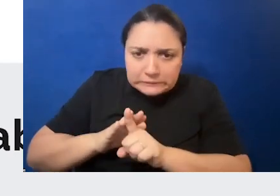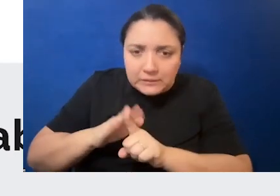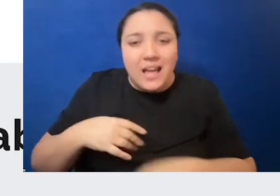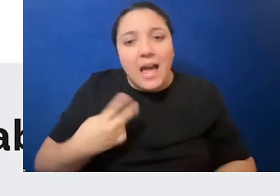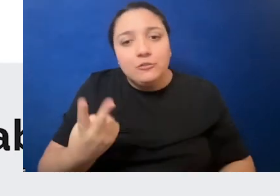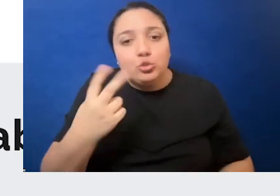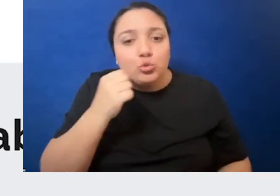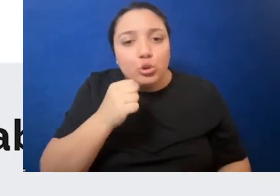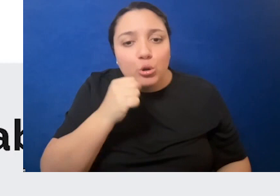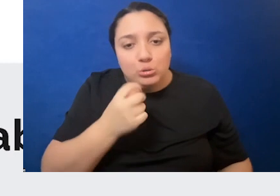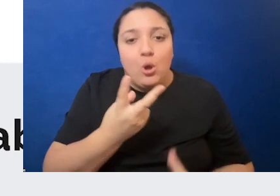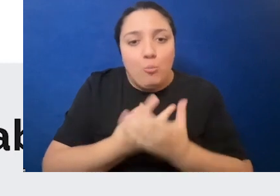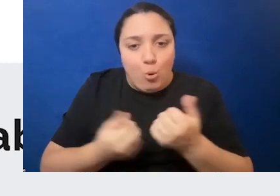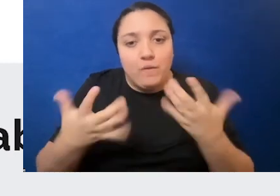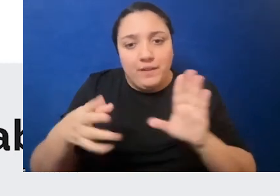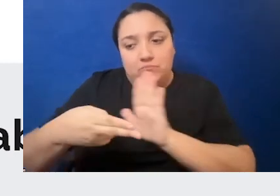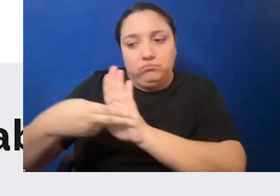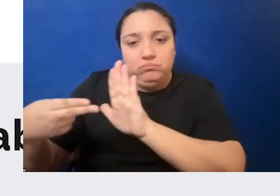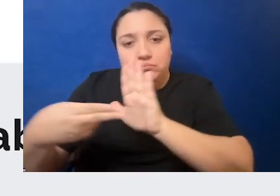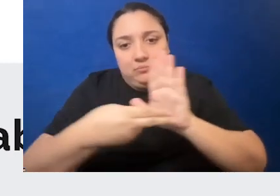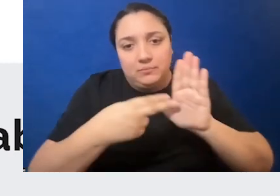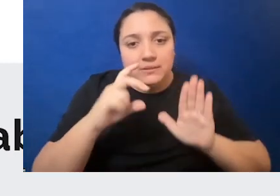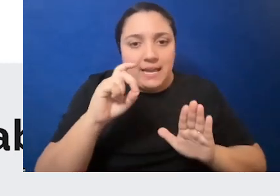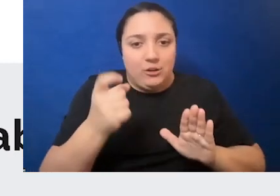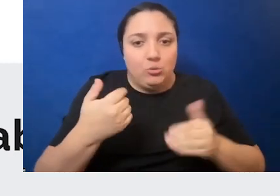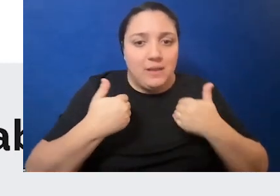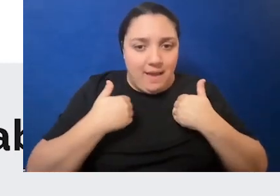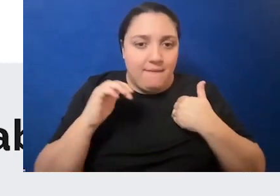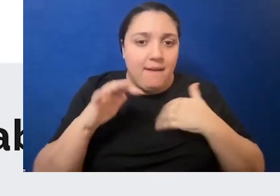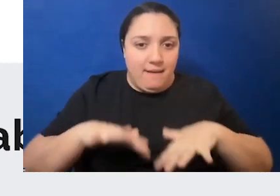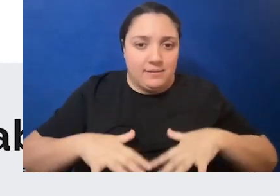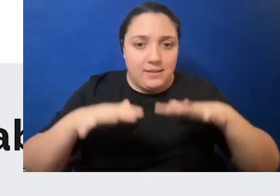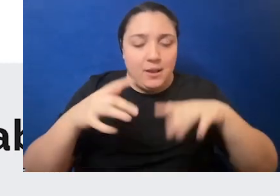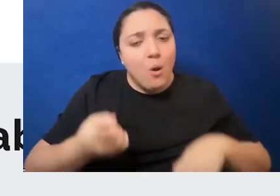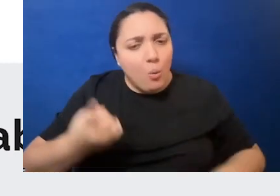I HAVE TWO GIRLS THAT BOTH HAVE DIAGNOSIS OF ANXIETY.